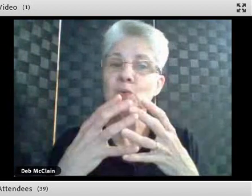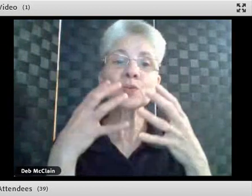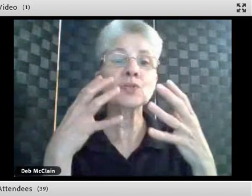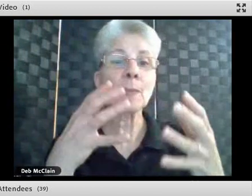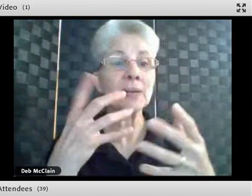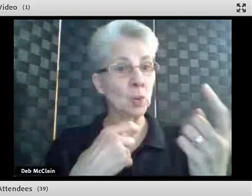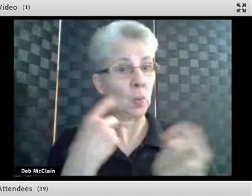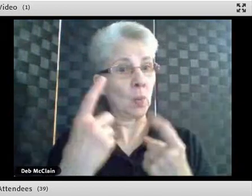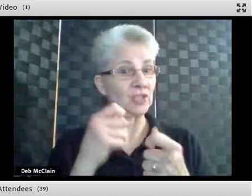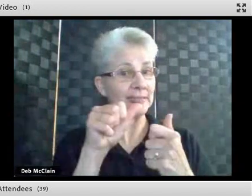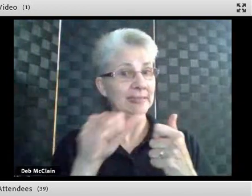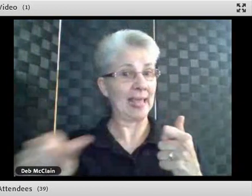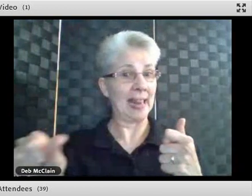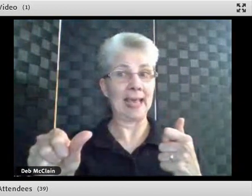Are there any questions?